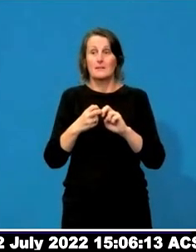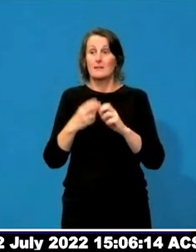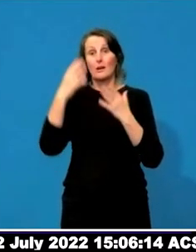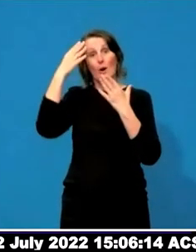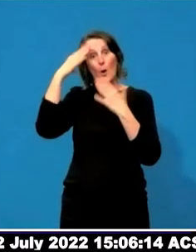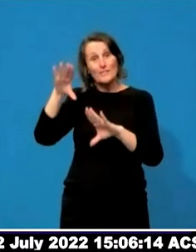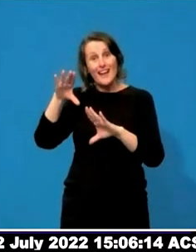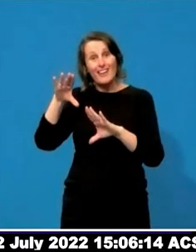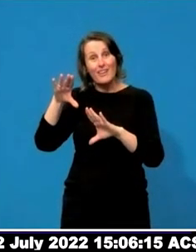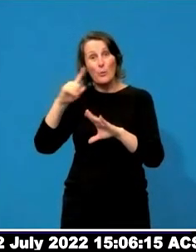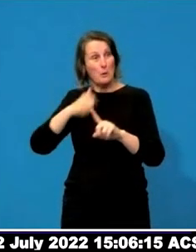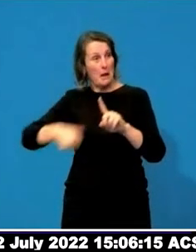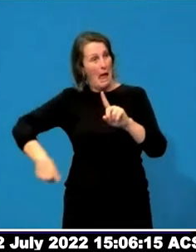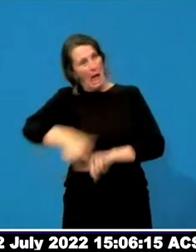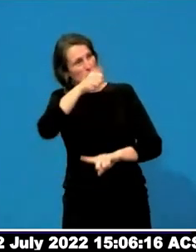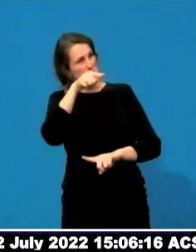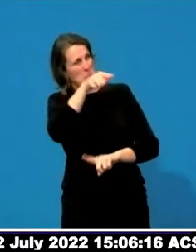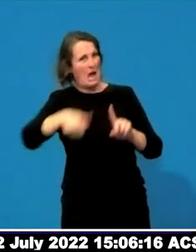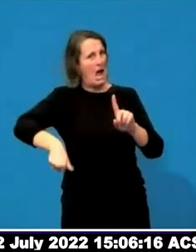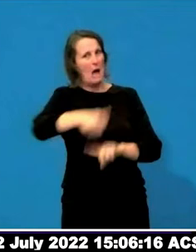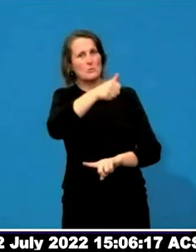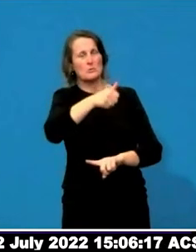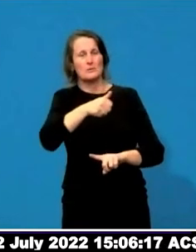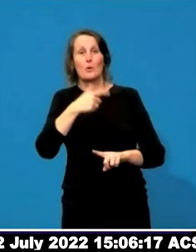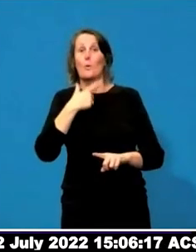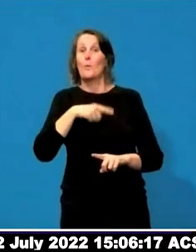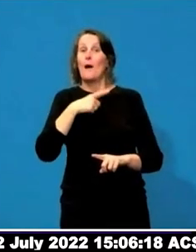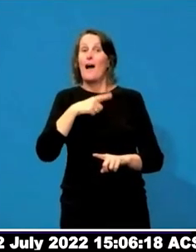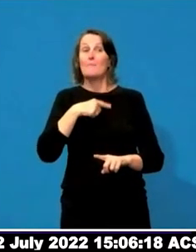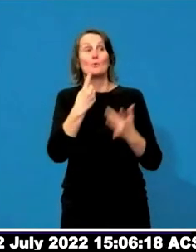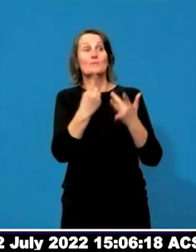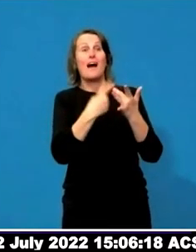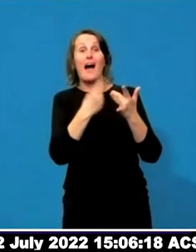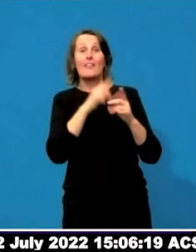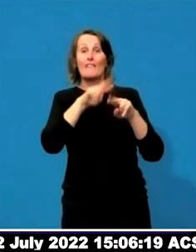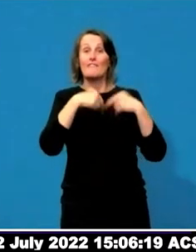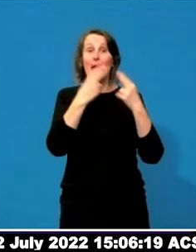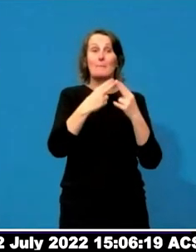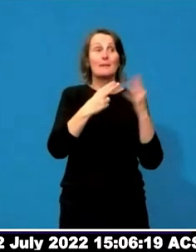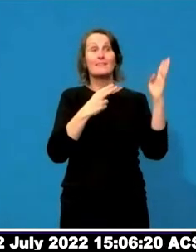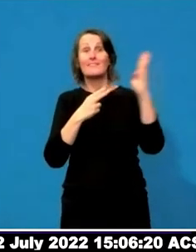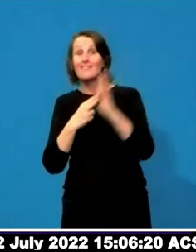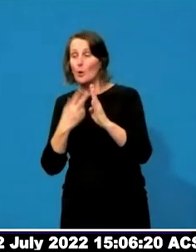because other family members were standing outside wanting to come in, and Aboriginal culture of sharing was not accepted.